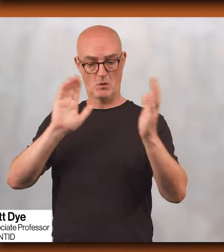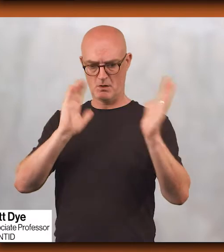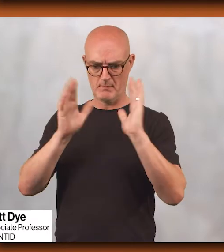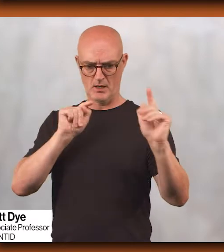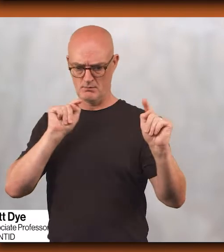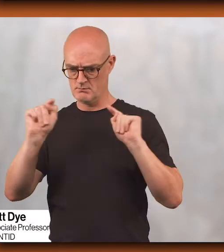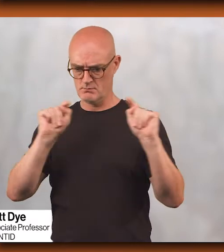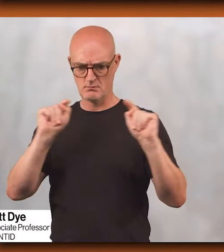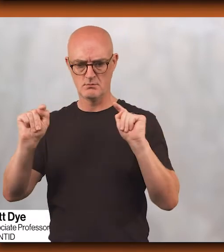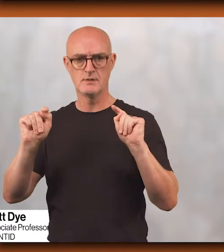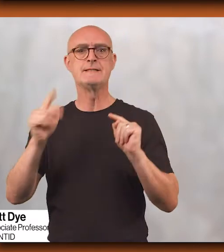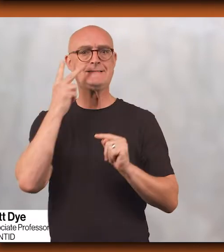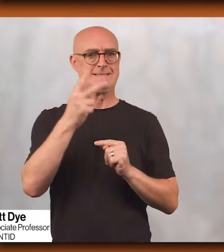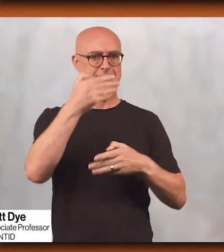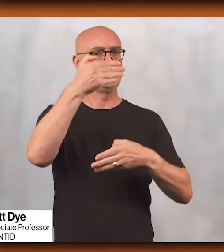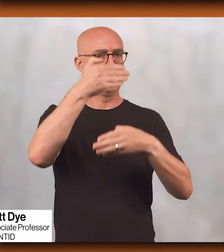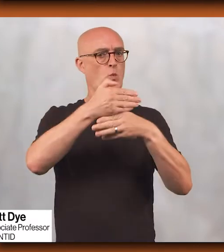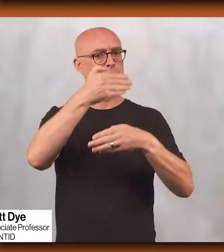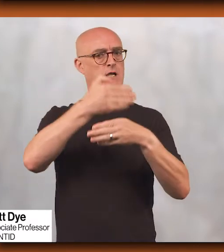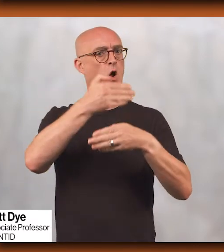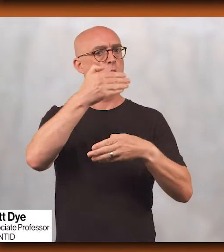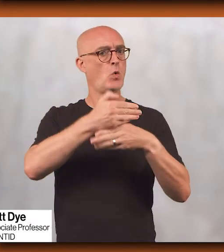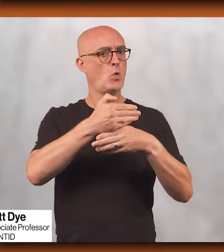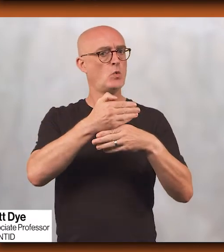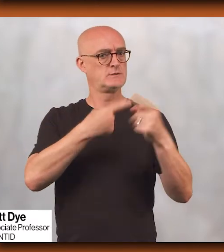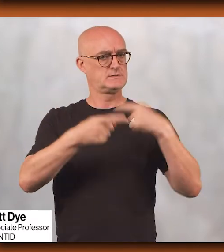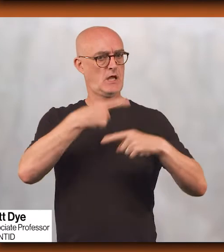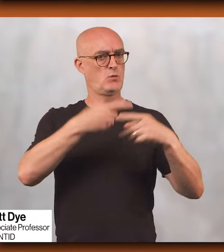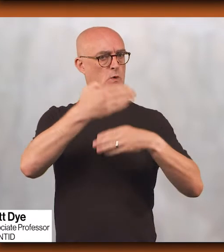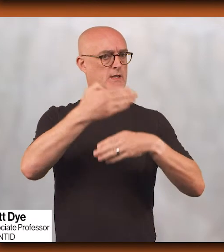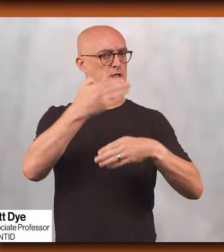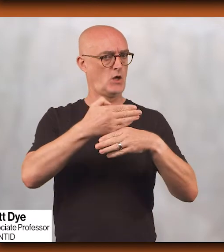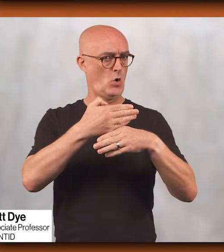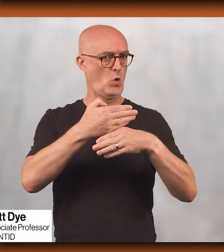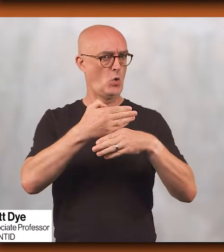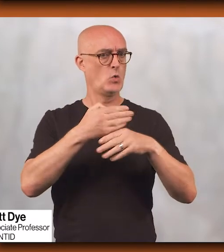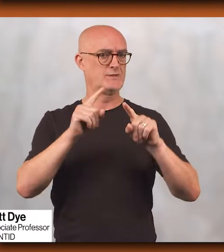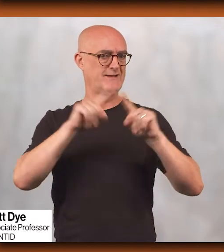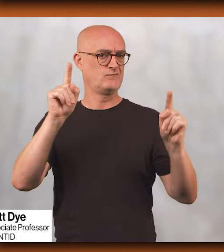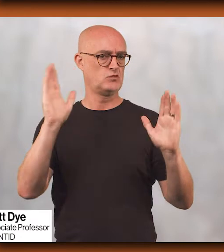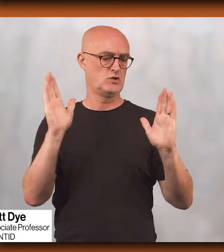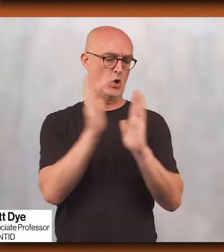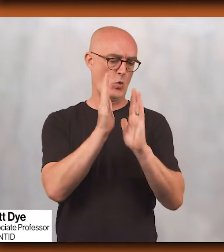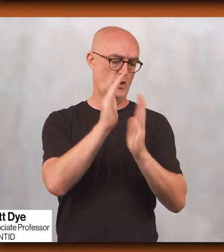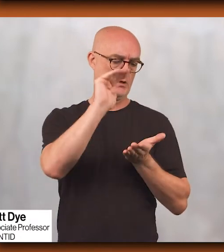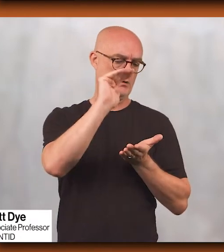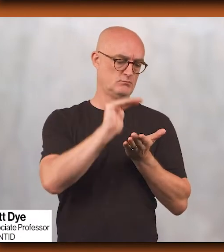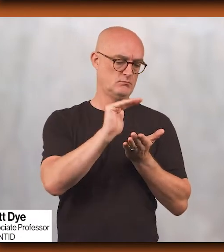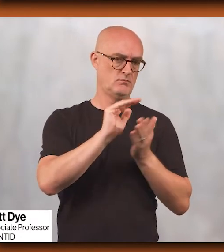that "window" has a much smaller mean distance and also much smaller standard deviation.